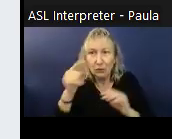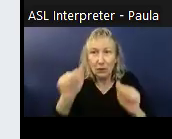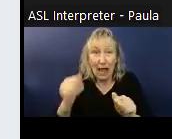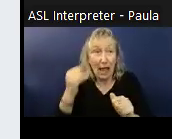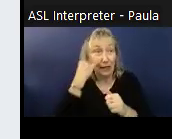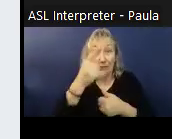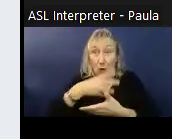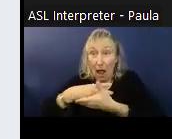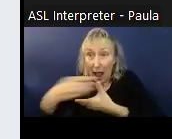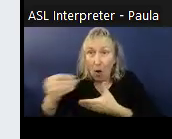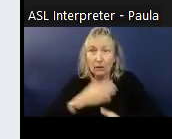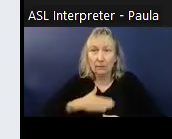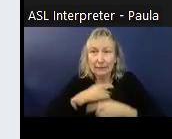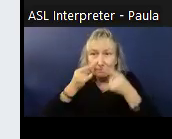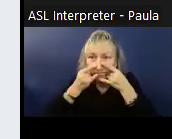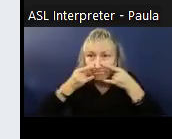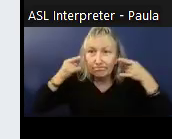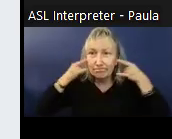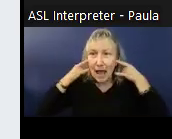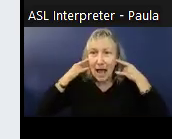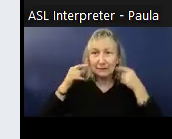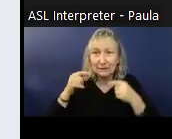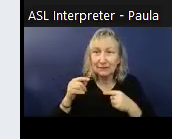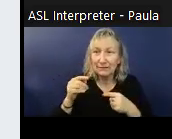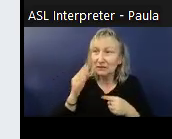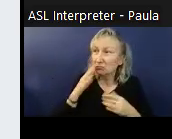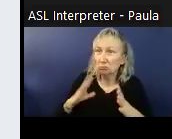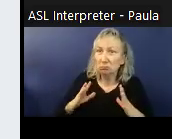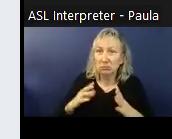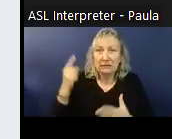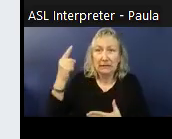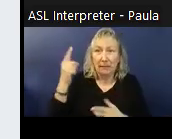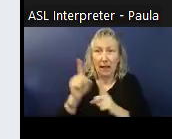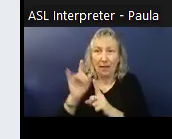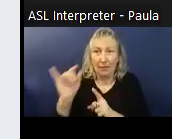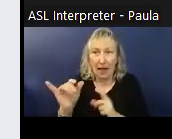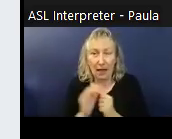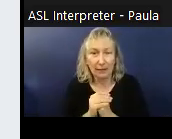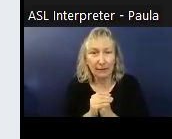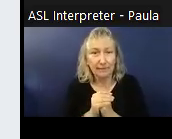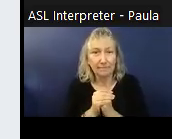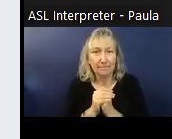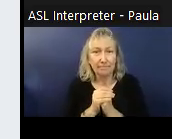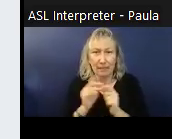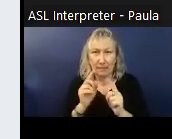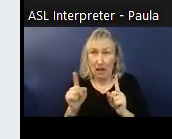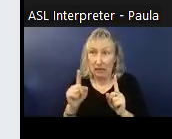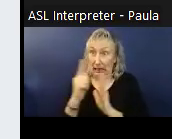You know, these are strong recommendations. Public health's recommending it. Maybe a healthcare professional, but I'm not aware of a legal ability for